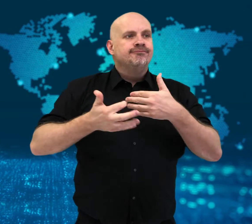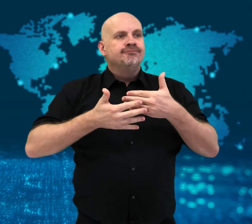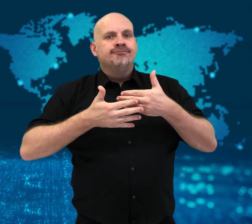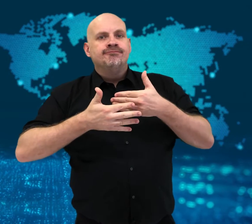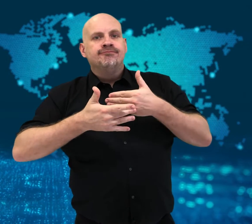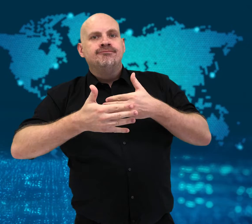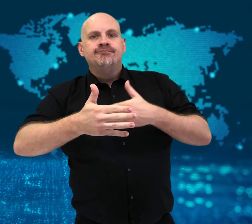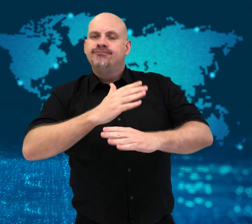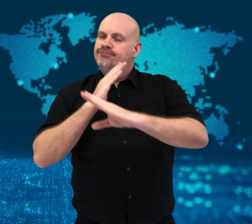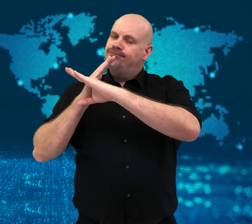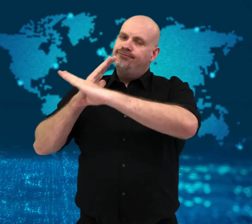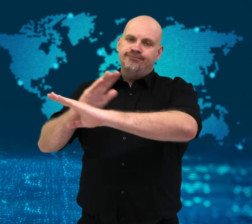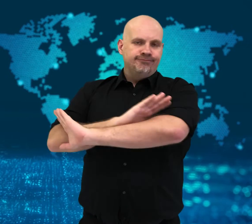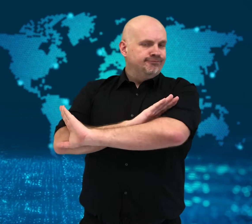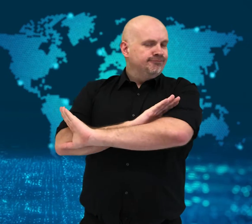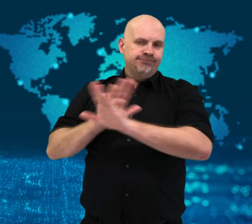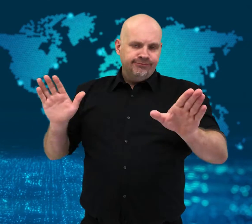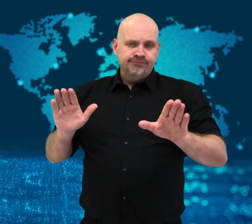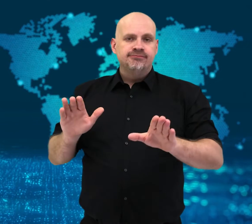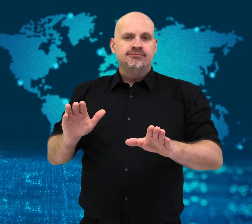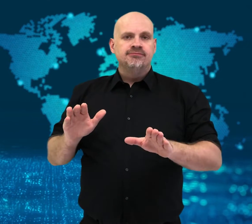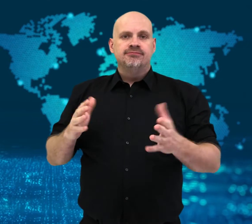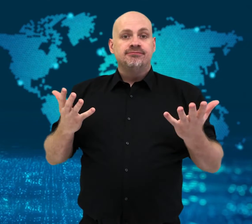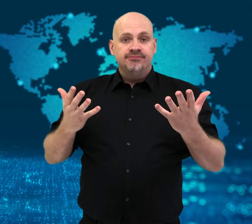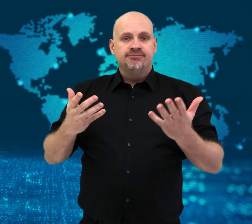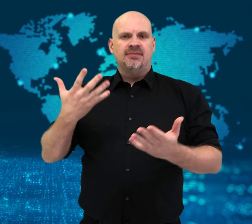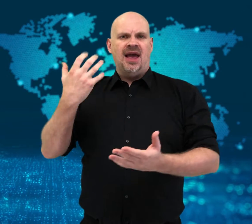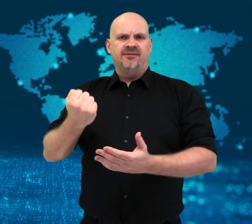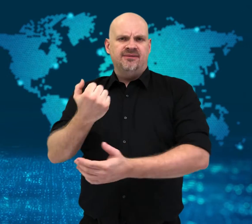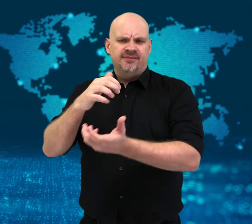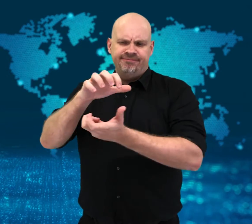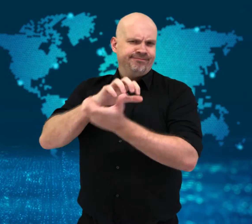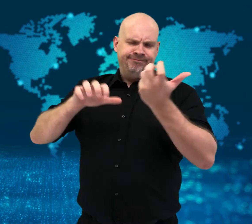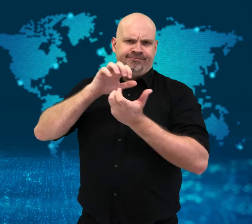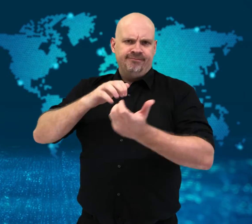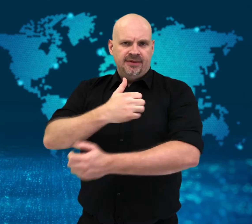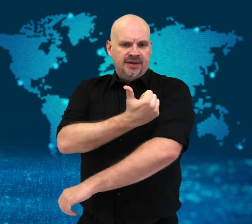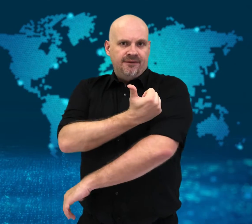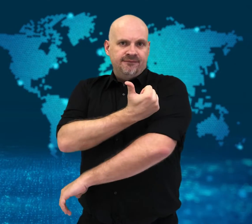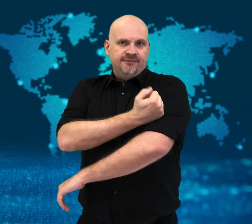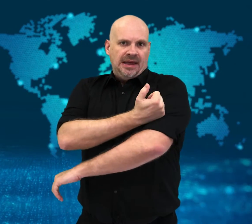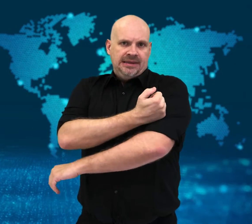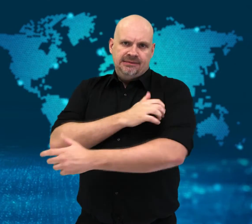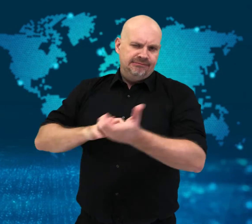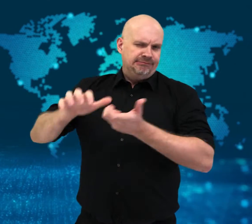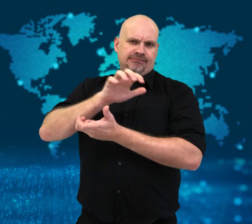following a vaccine scandal. On Sunday,